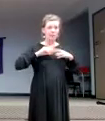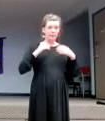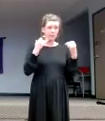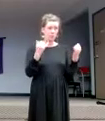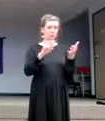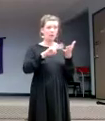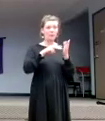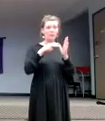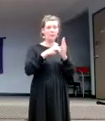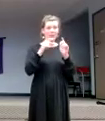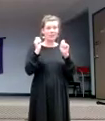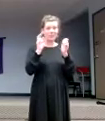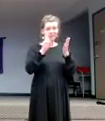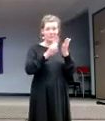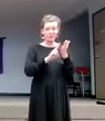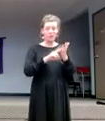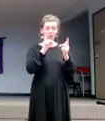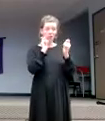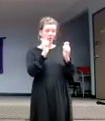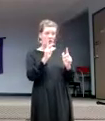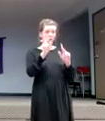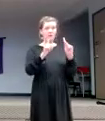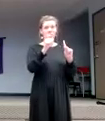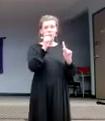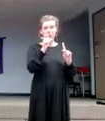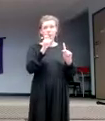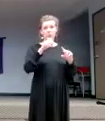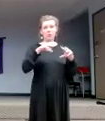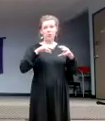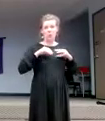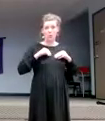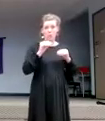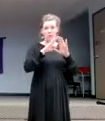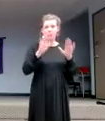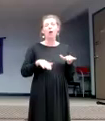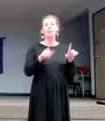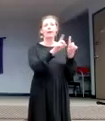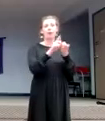means we need signatures from all property owners on the document in addition to copies of government